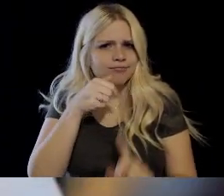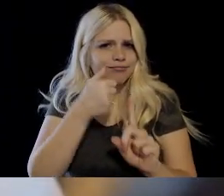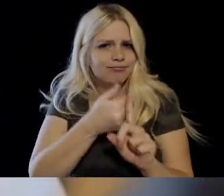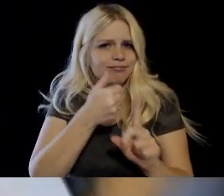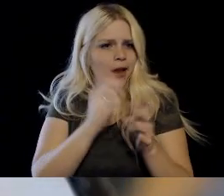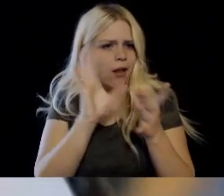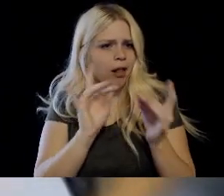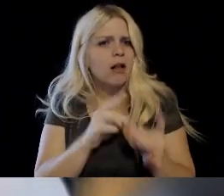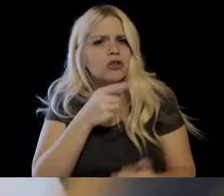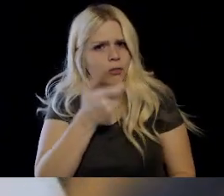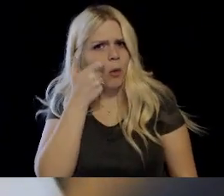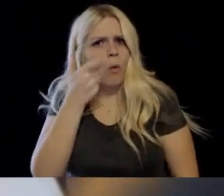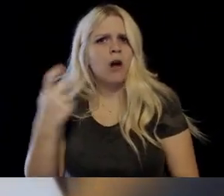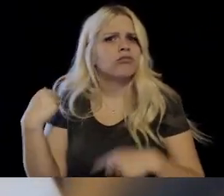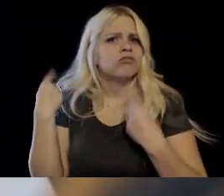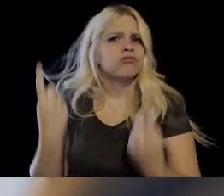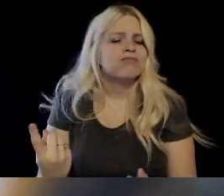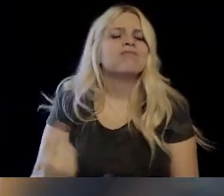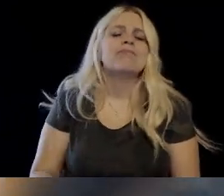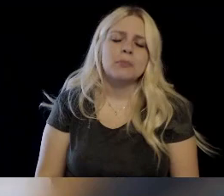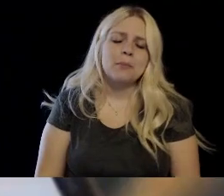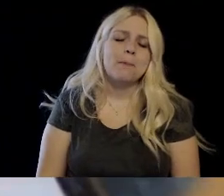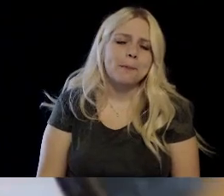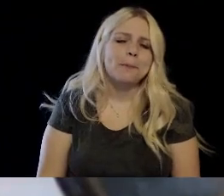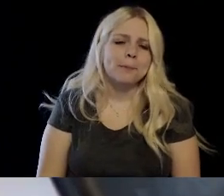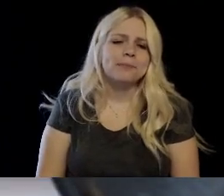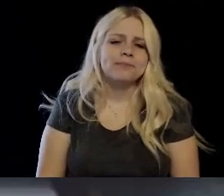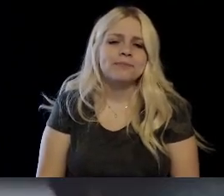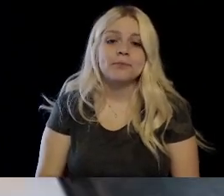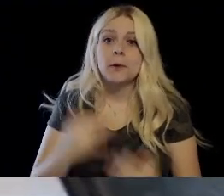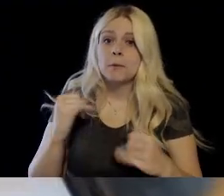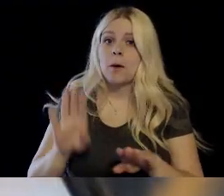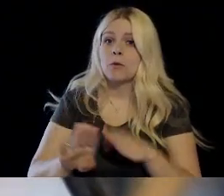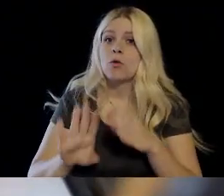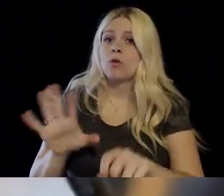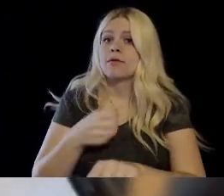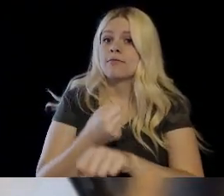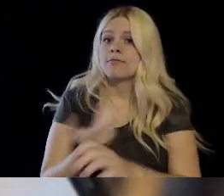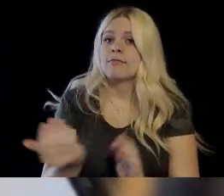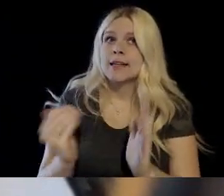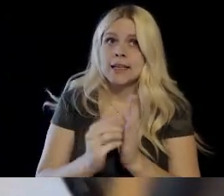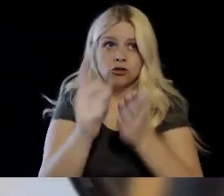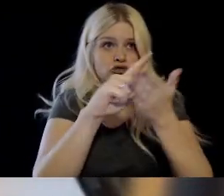Joanne: Okay. So, it looks like our doors are all secured again. And everyone has been accounted for. We're checking.